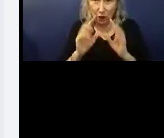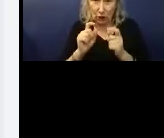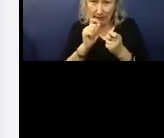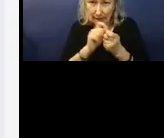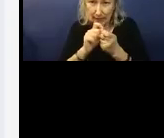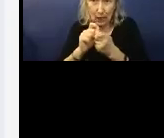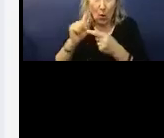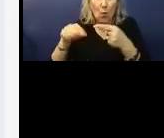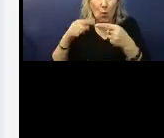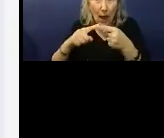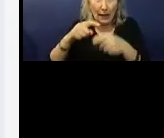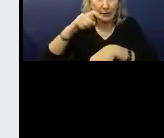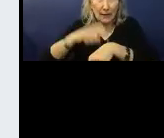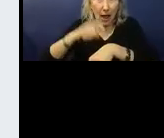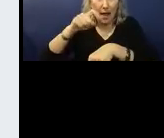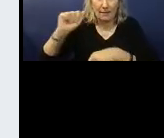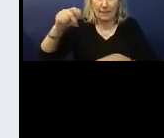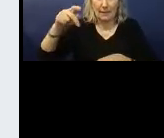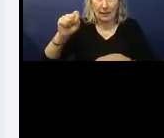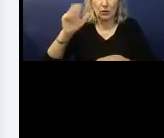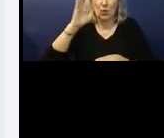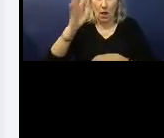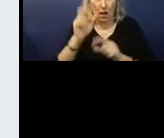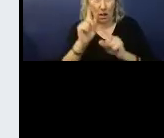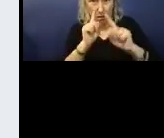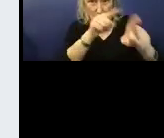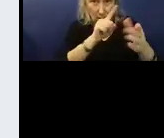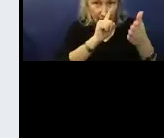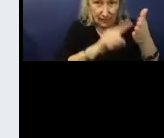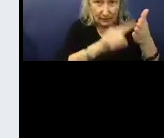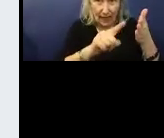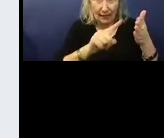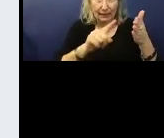and when they may not investigate, rather than just creating, you know,